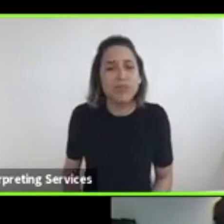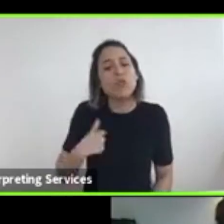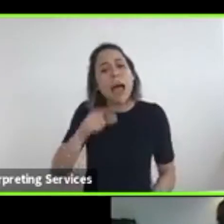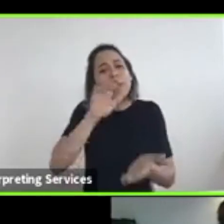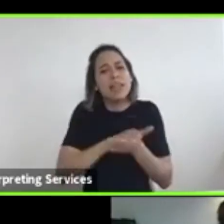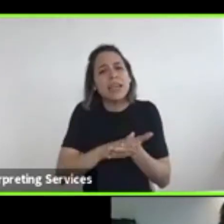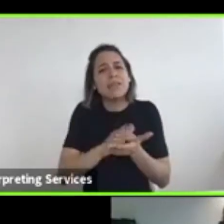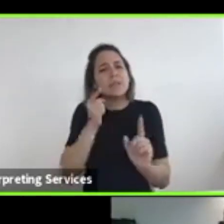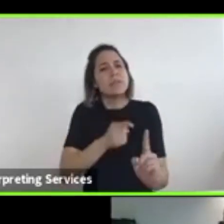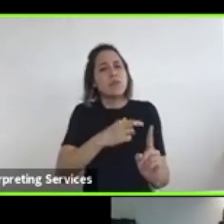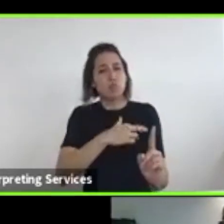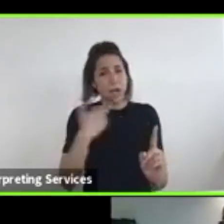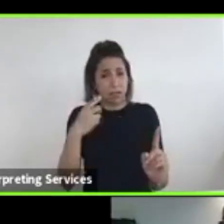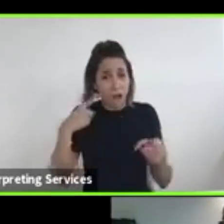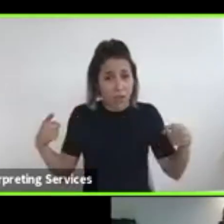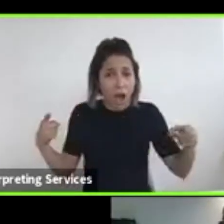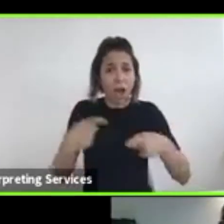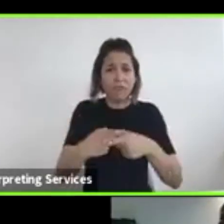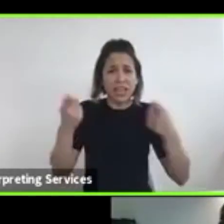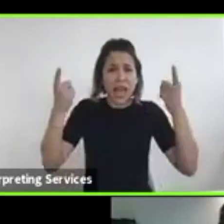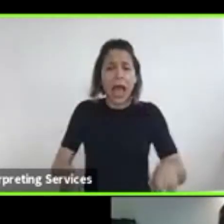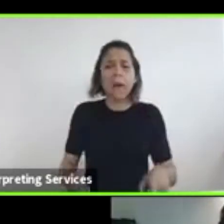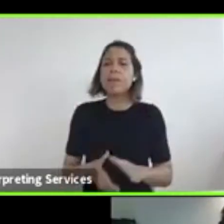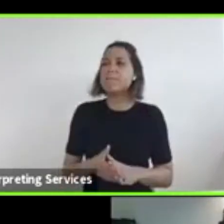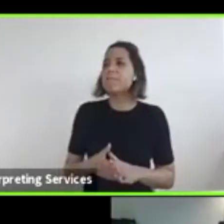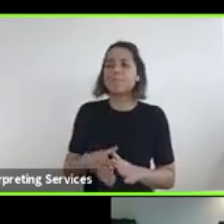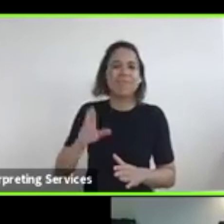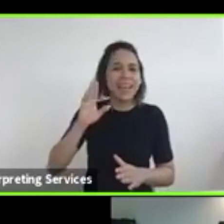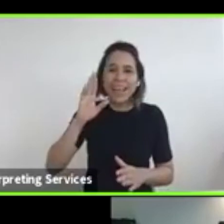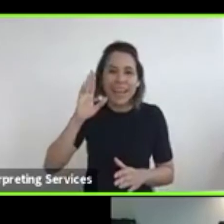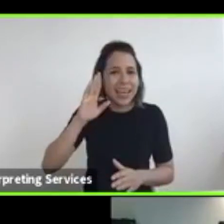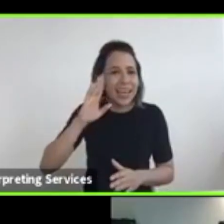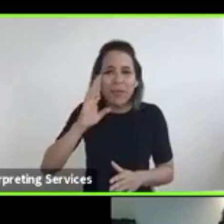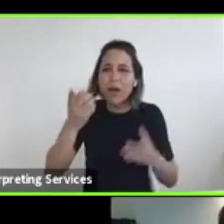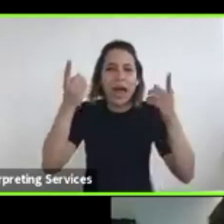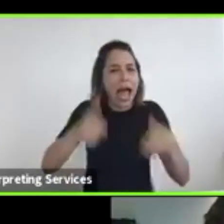IS JUST AN INEVITABILITY THAT IS PART OF THE WORK, AND